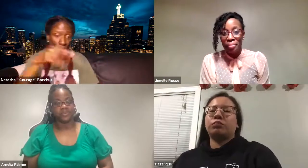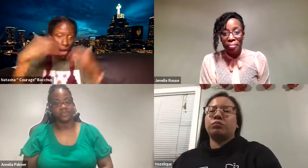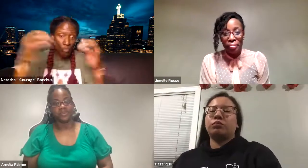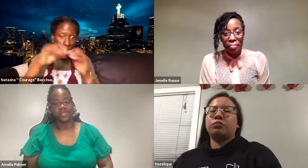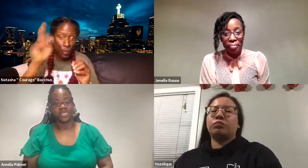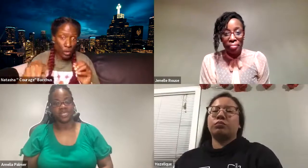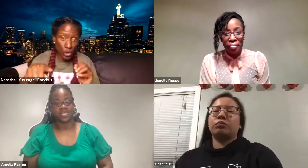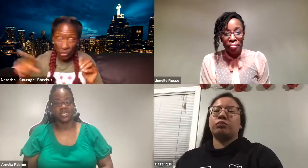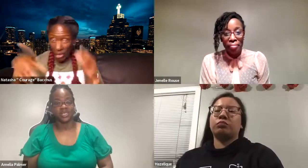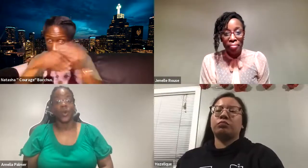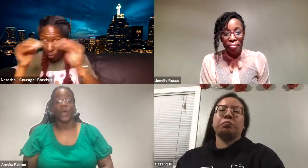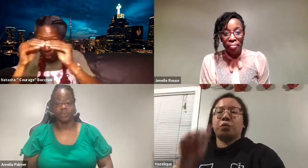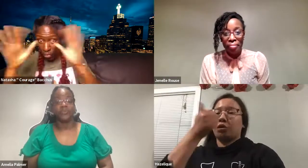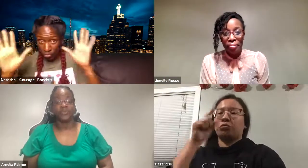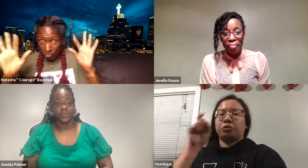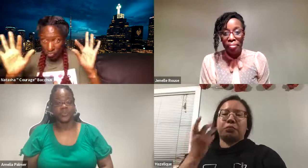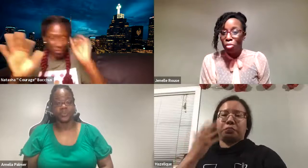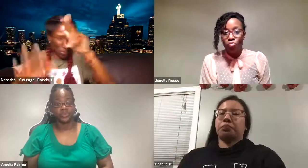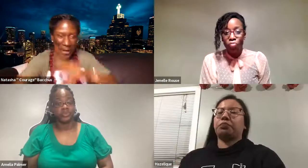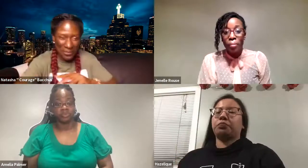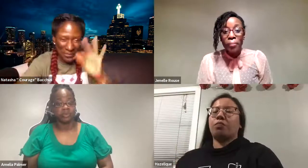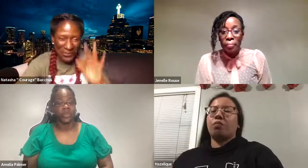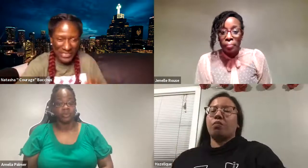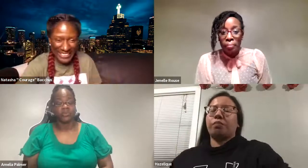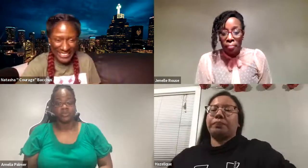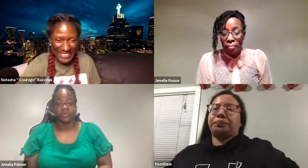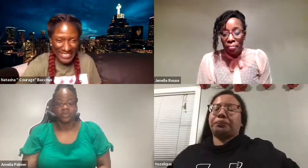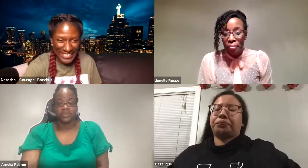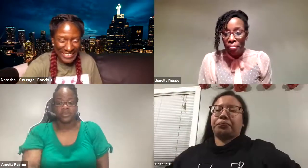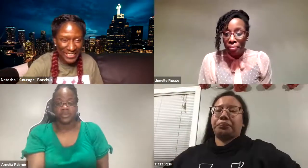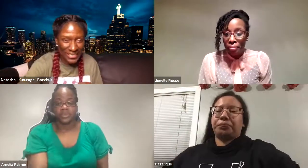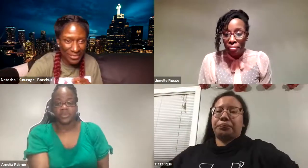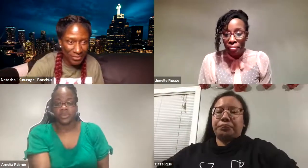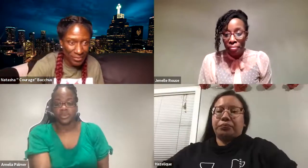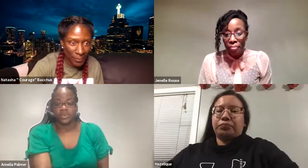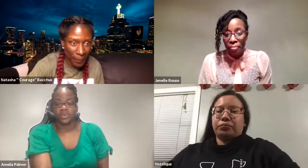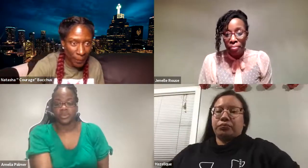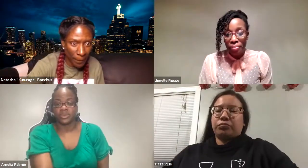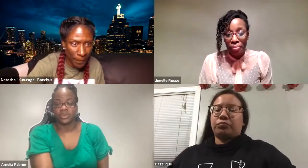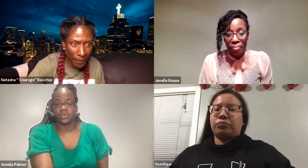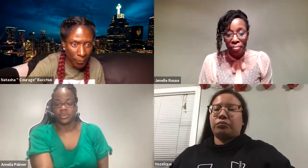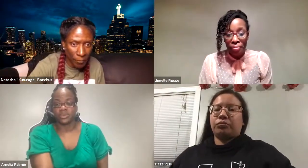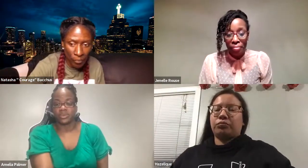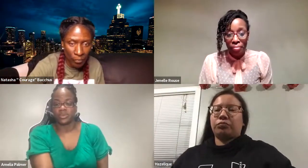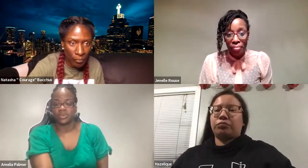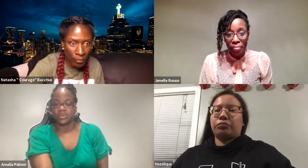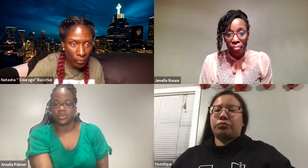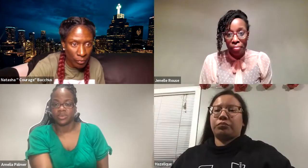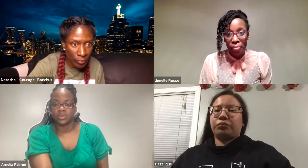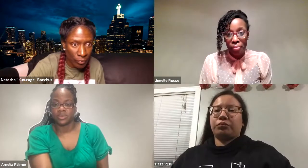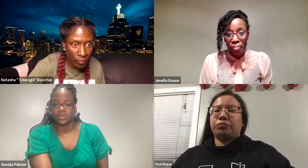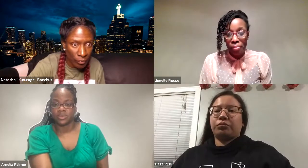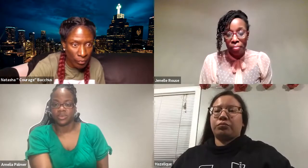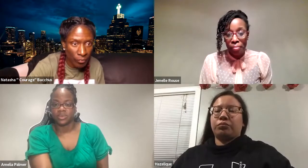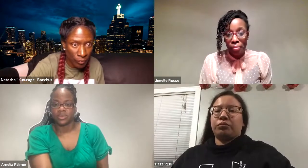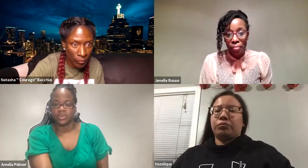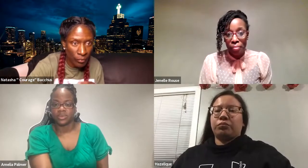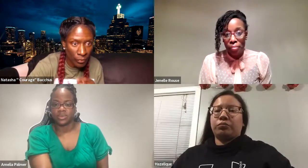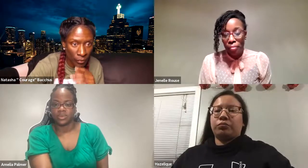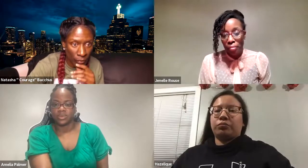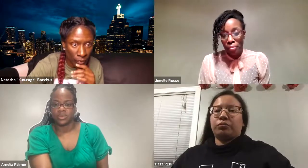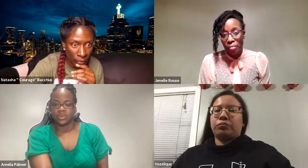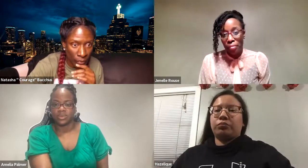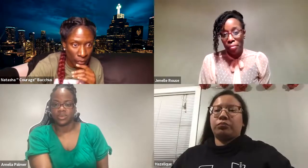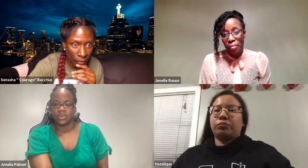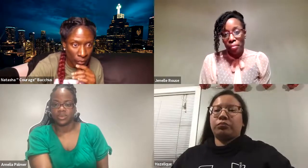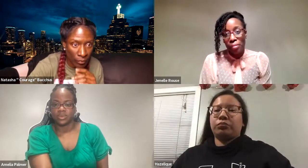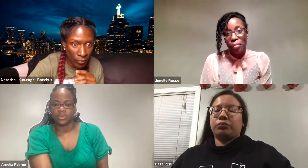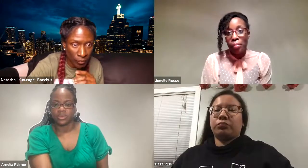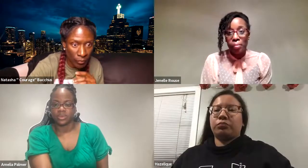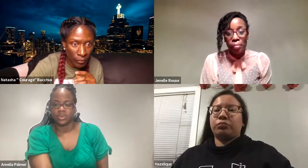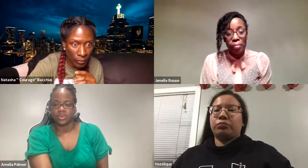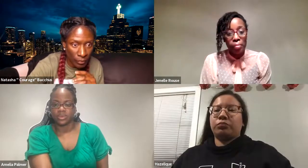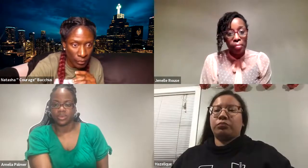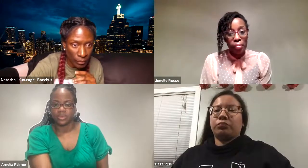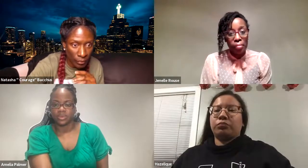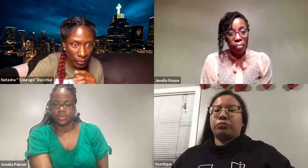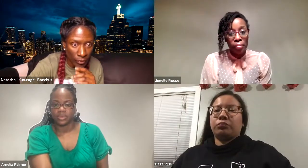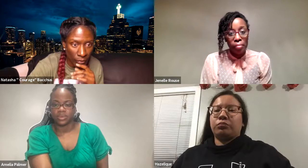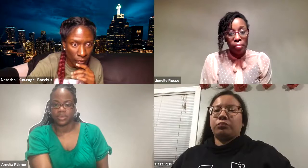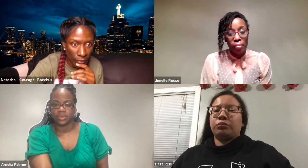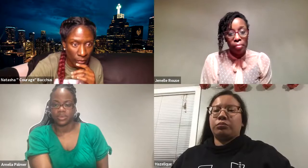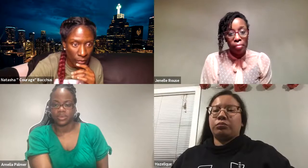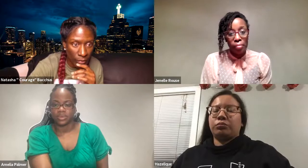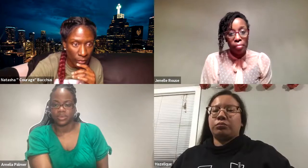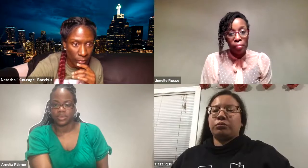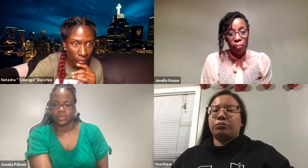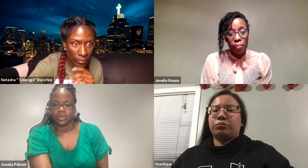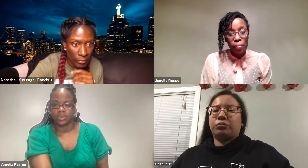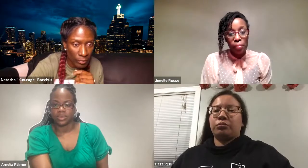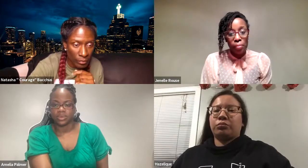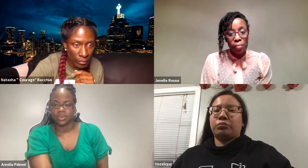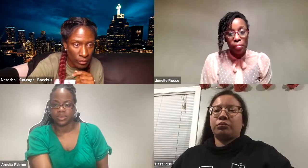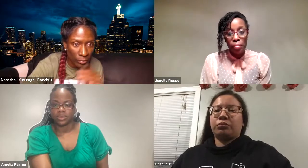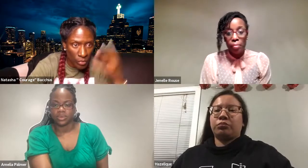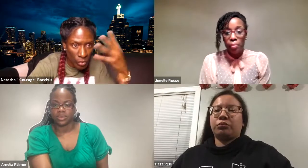anything to add to that question? - no go to the next